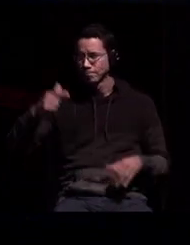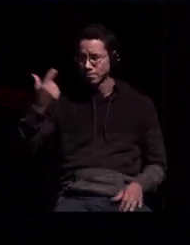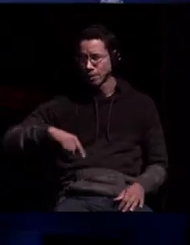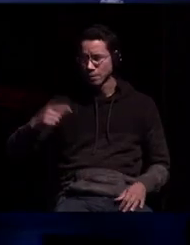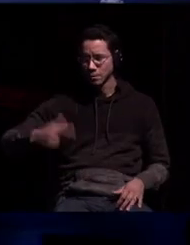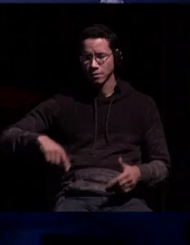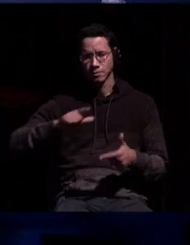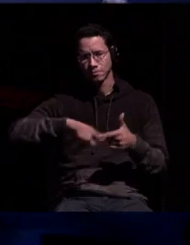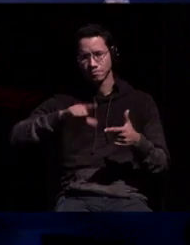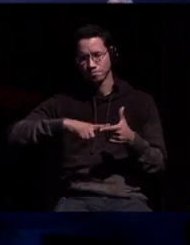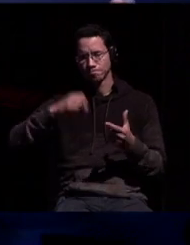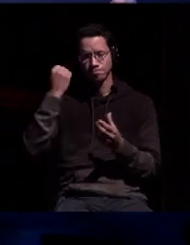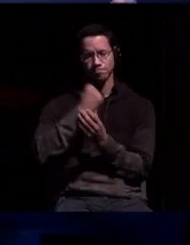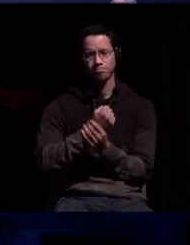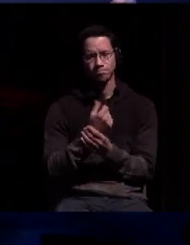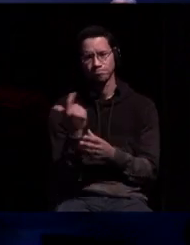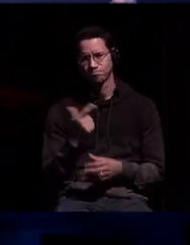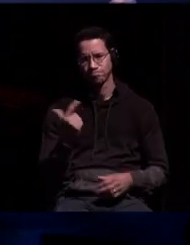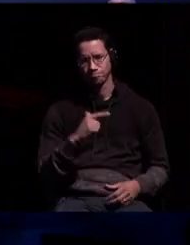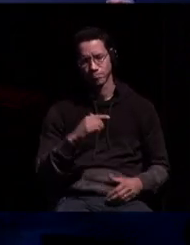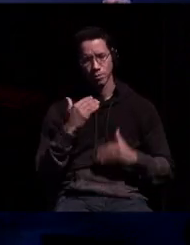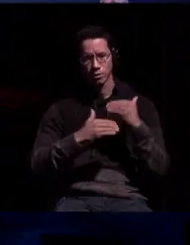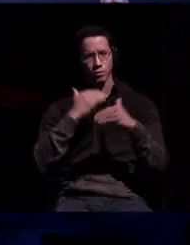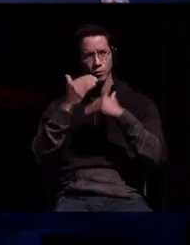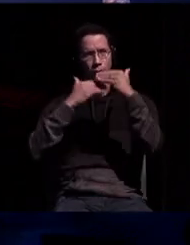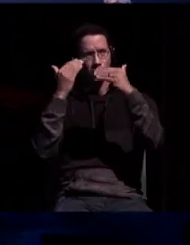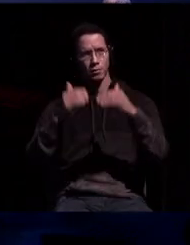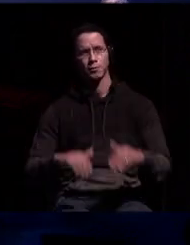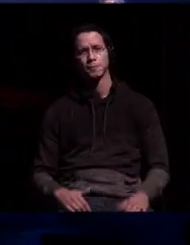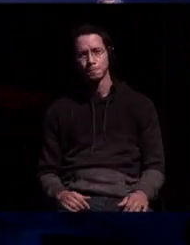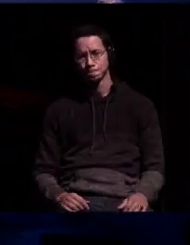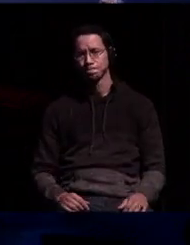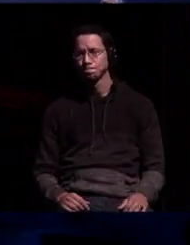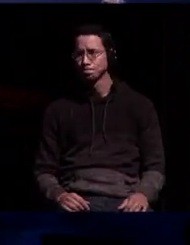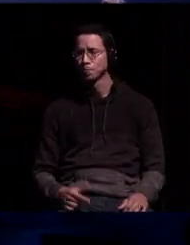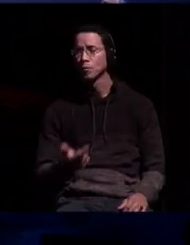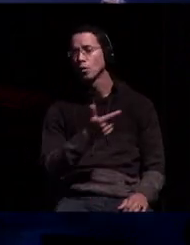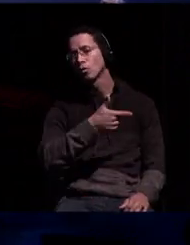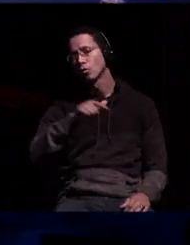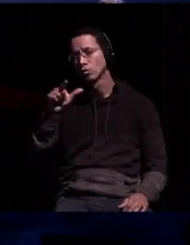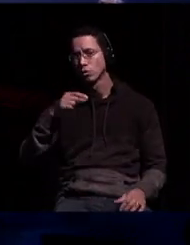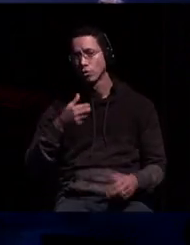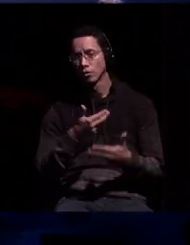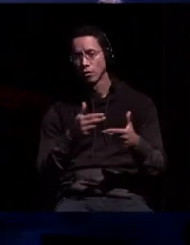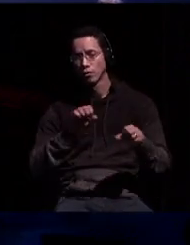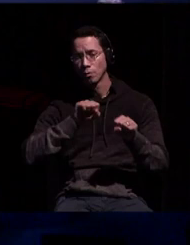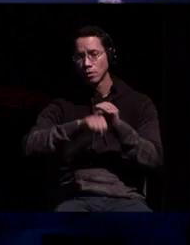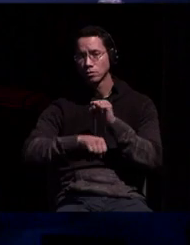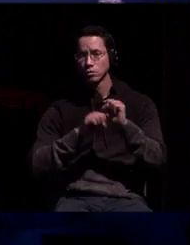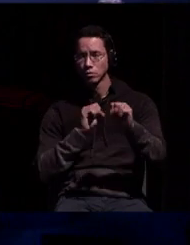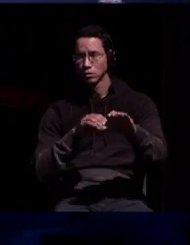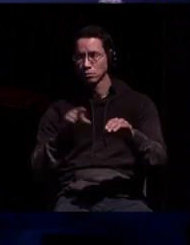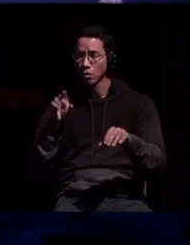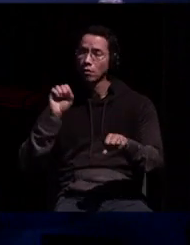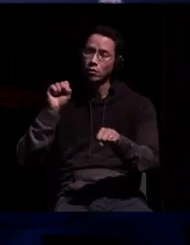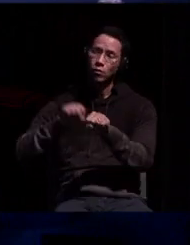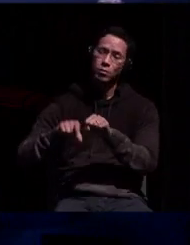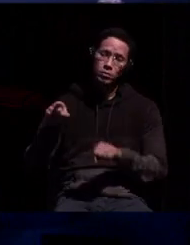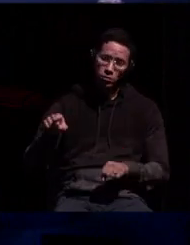Another subject is education. I graduated in tourism, achieved a Master’s and a Doctor’s degree